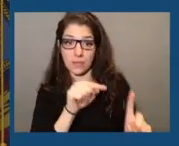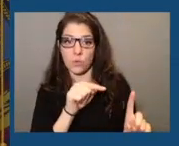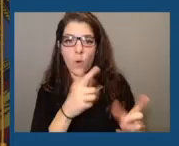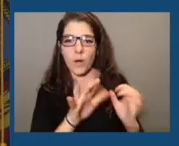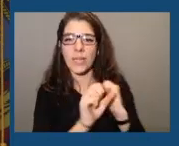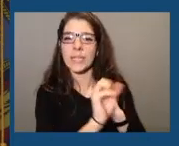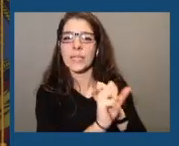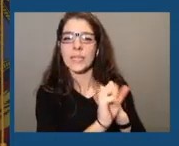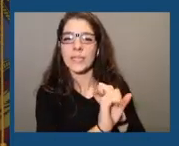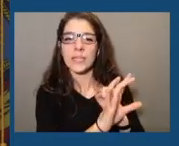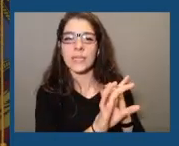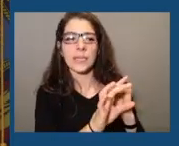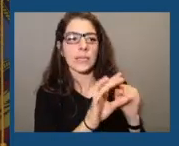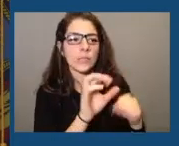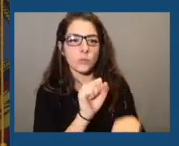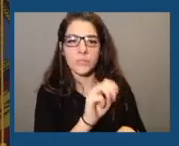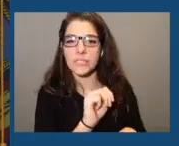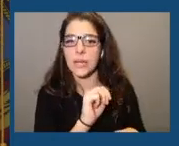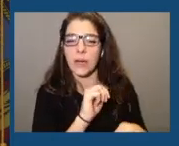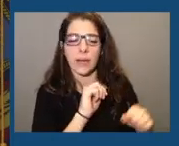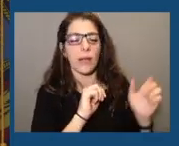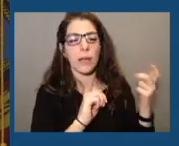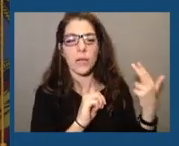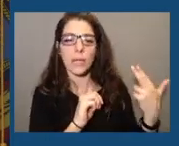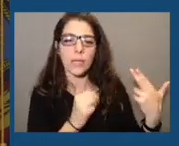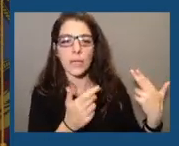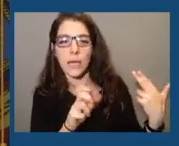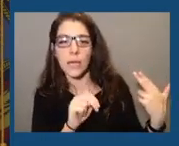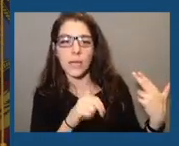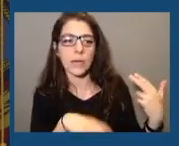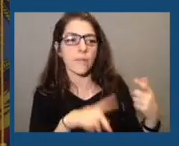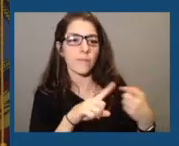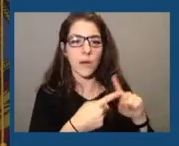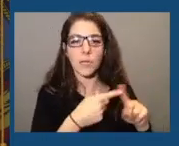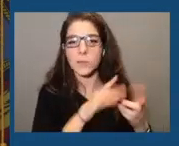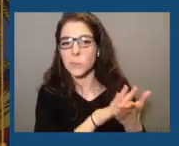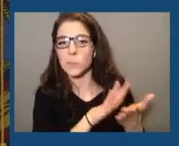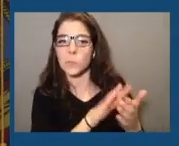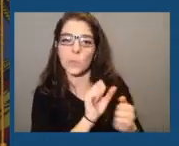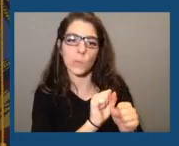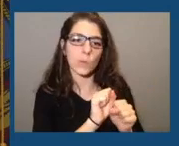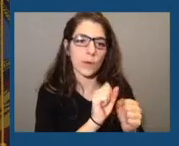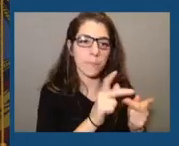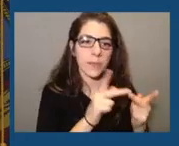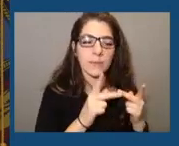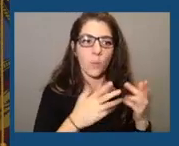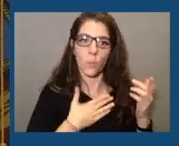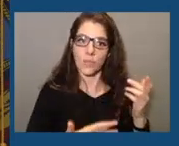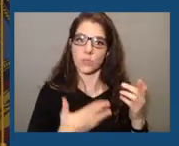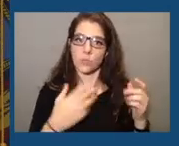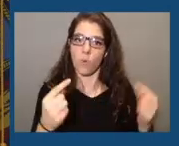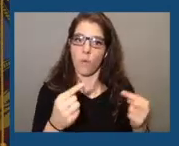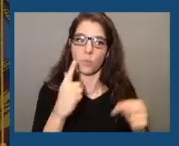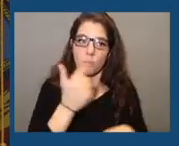either on social media or to a friend or in a school workplace that they were willing to do harm to themselves or another individual.